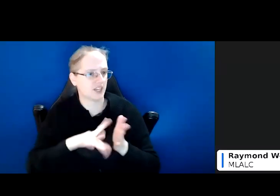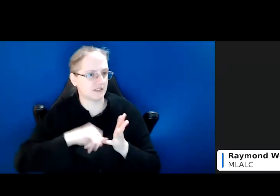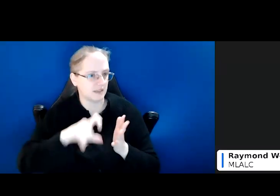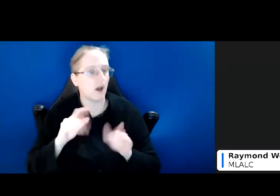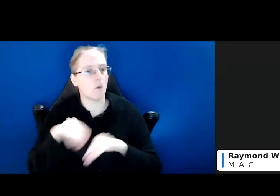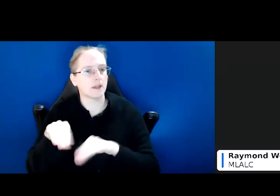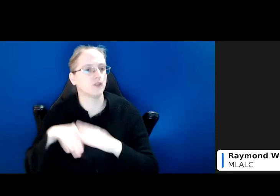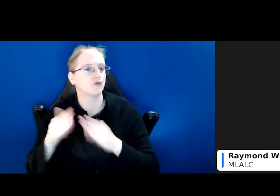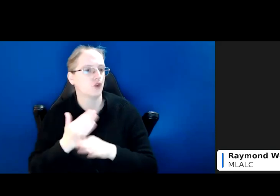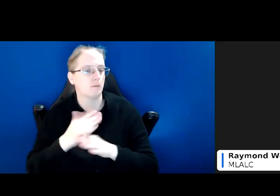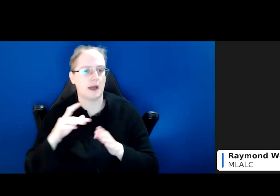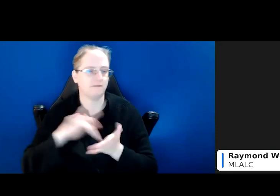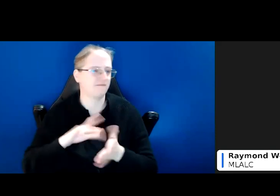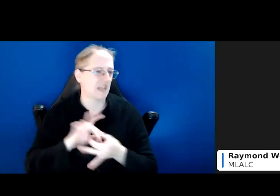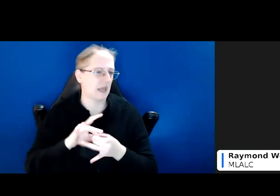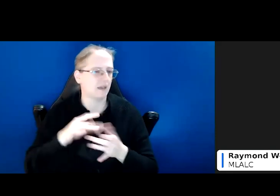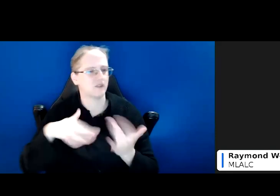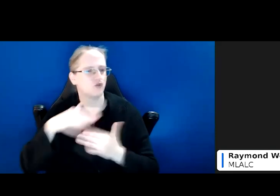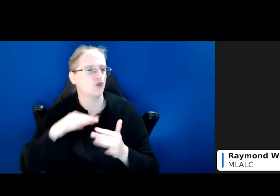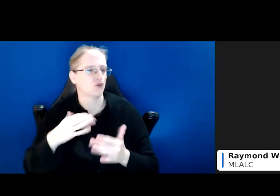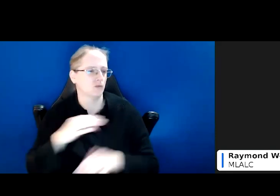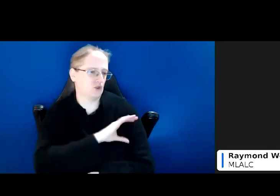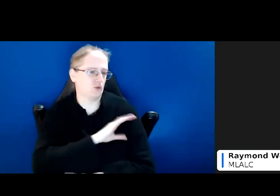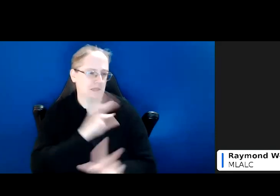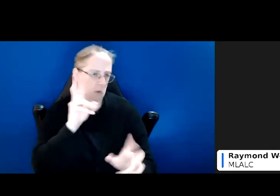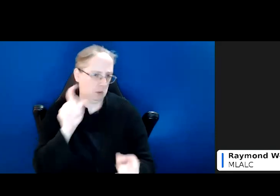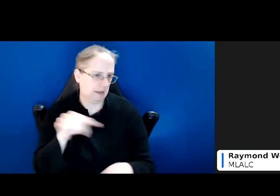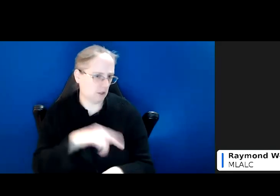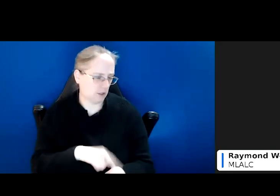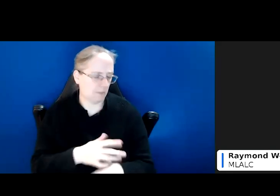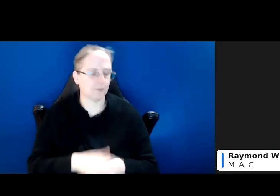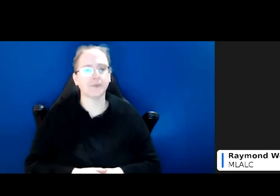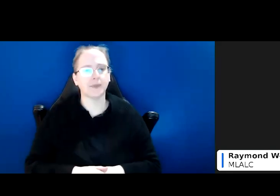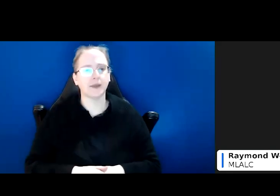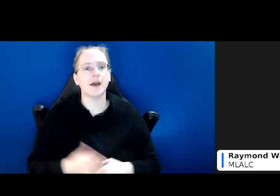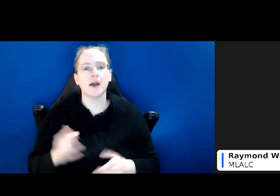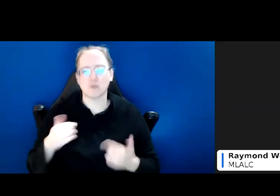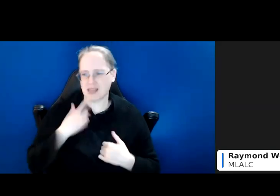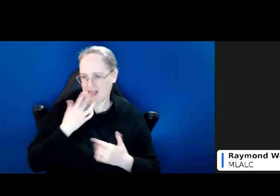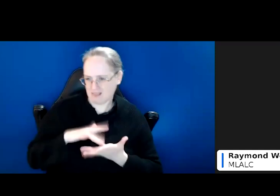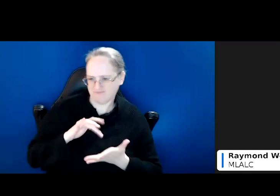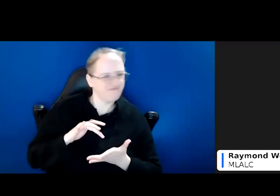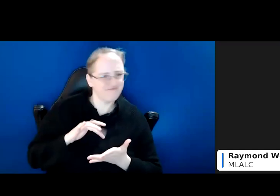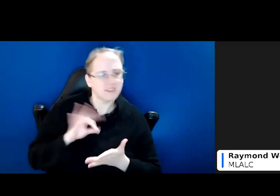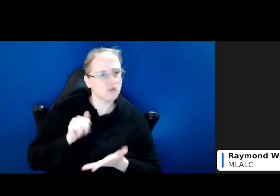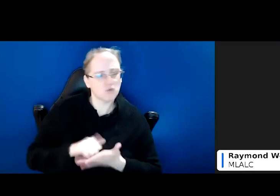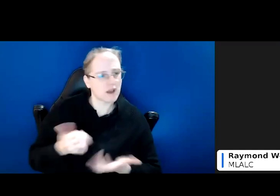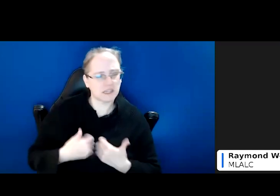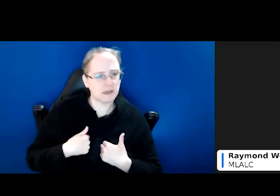at the time and Social Security, but certainly now it is sort of wasn't for me after going to school for that long. I went back to the bush actually and spent